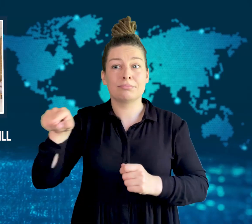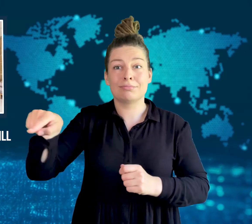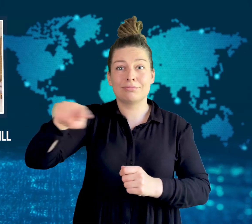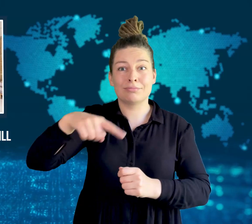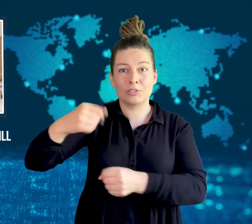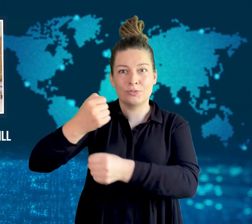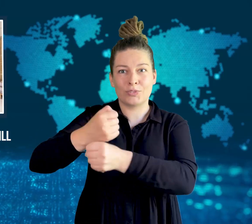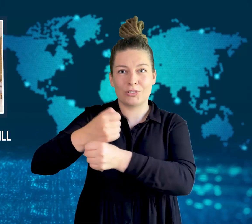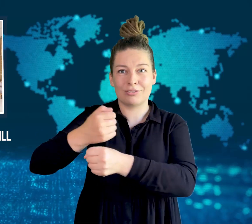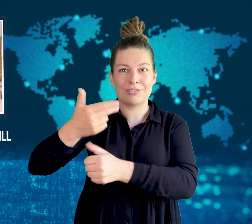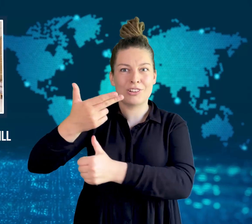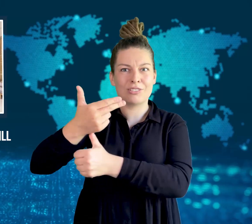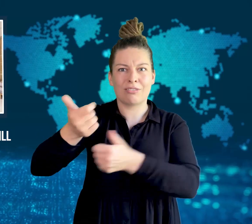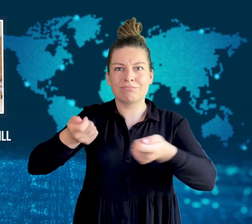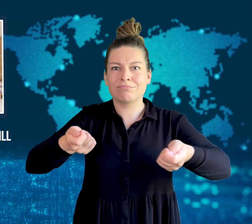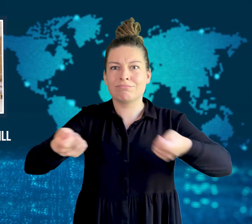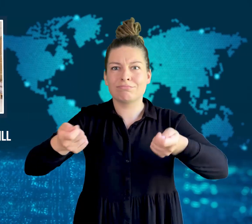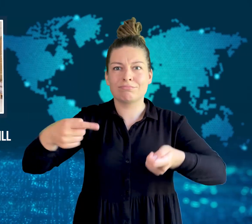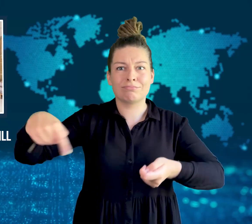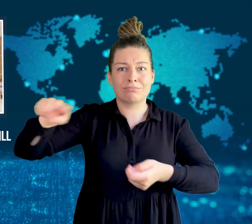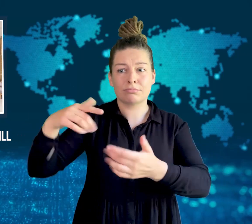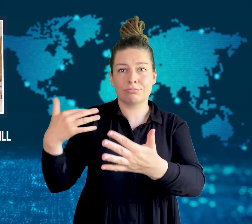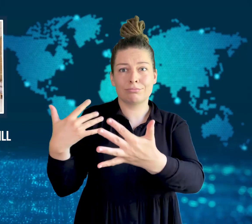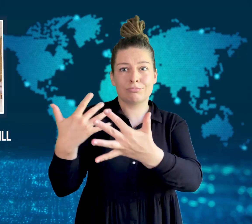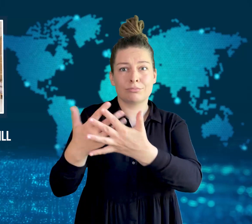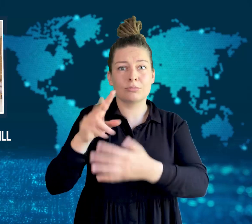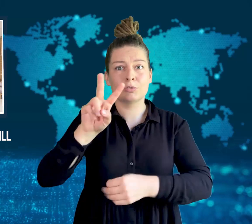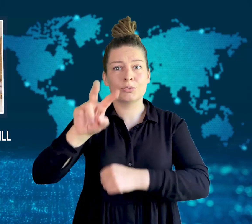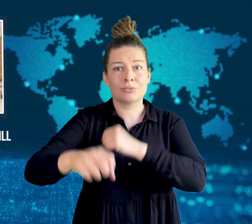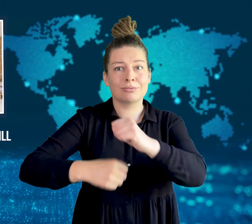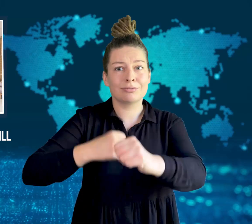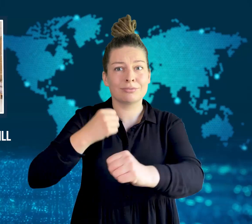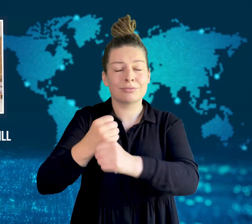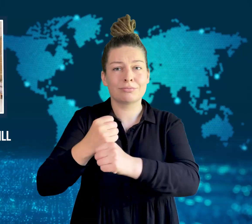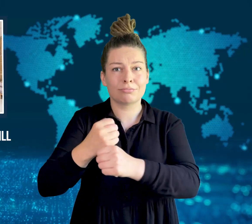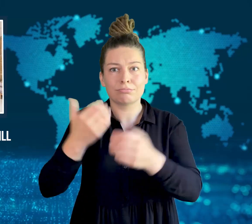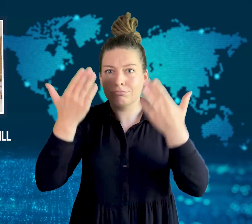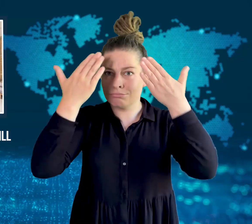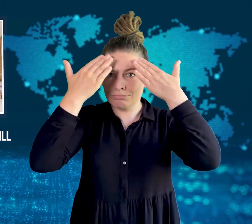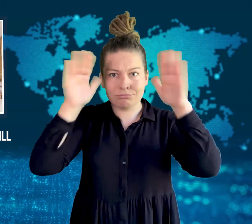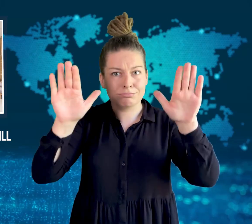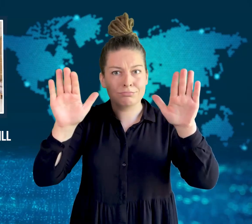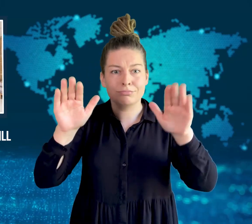Dutta's account making it look like he had paid by manipulating